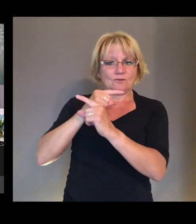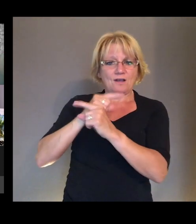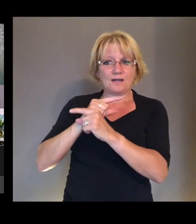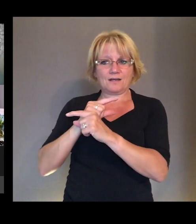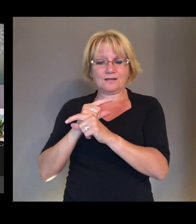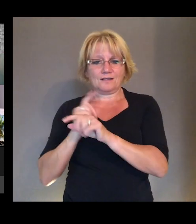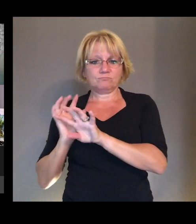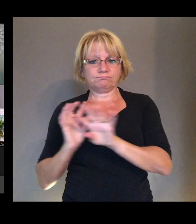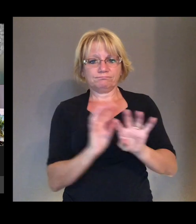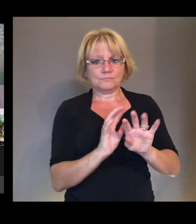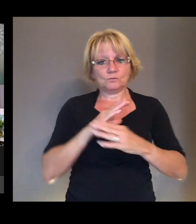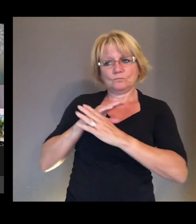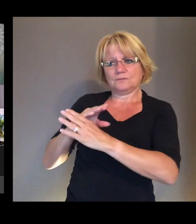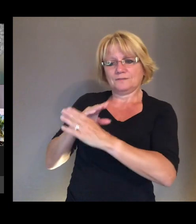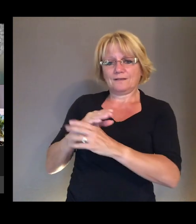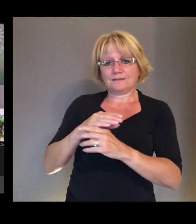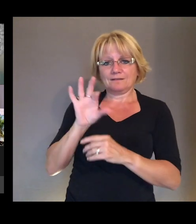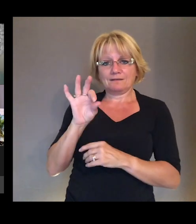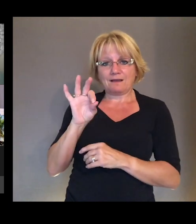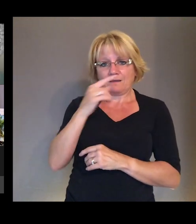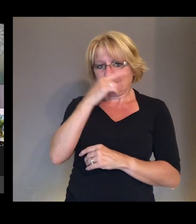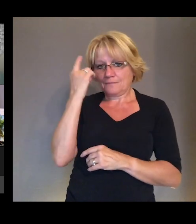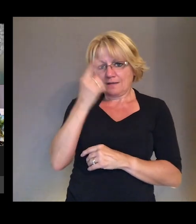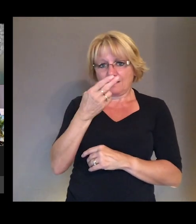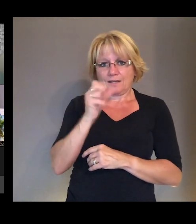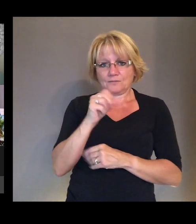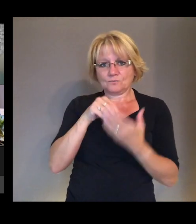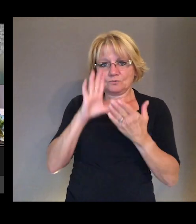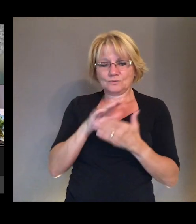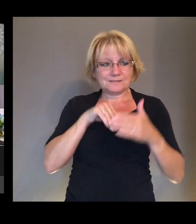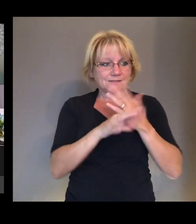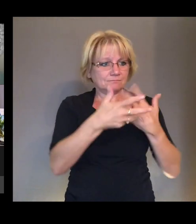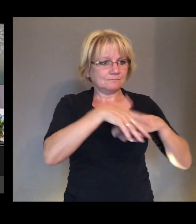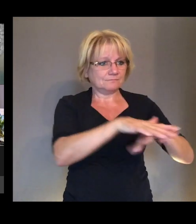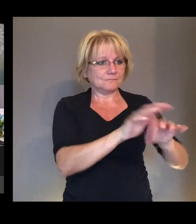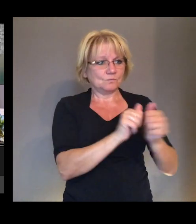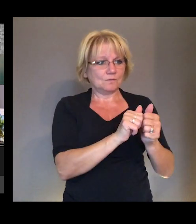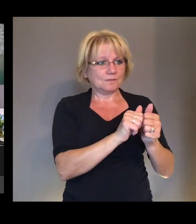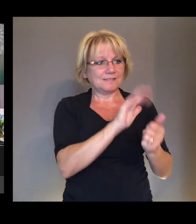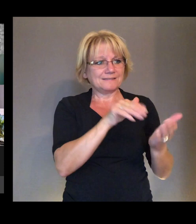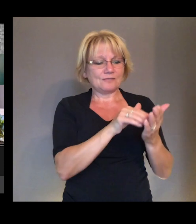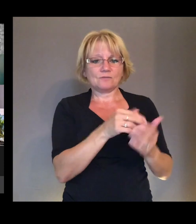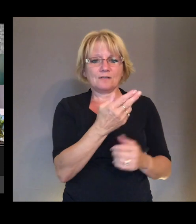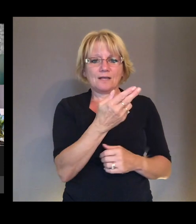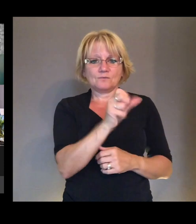sent to protect nine black high school students integrating into Central High School in Little Rock.